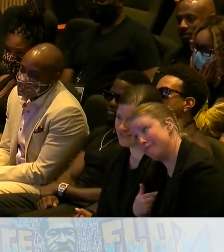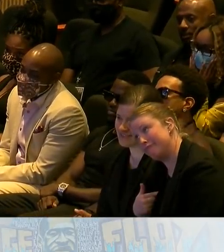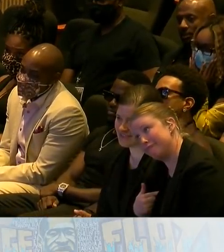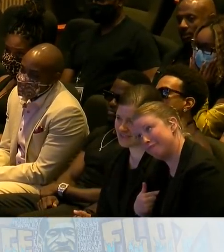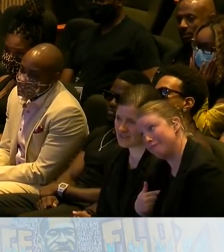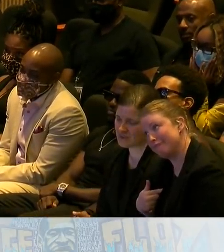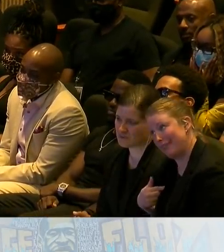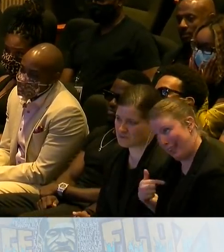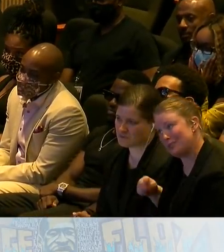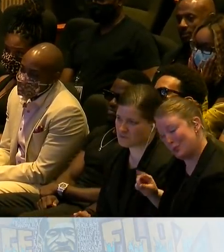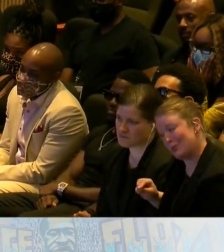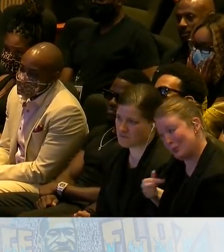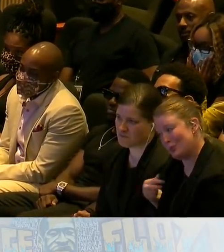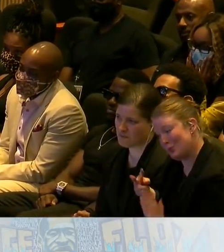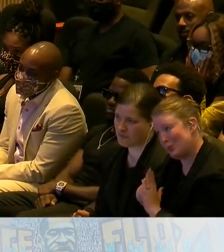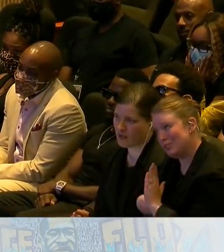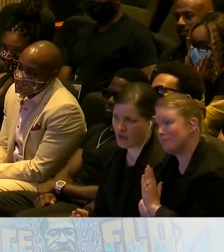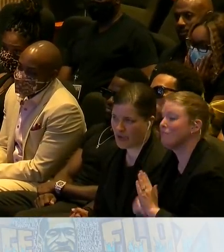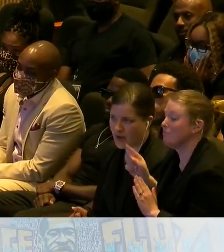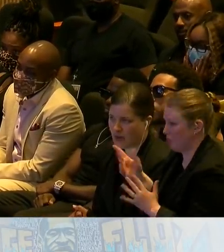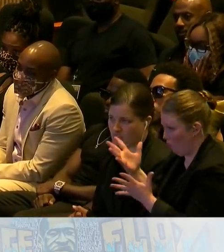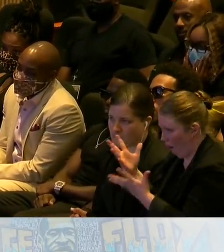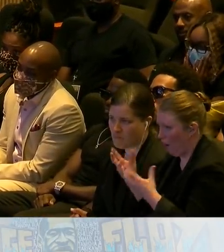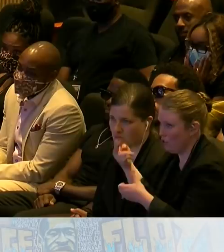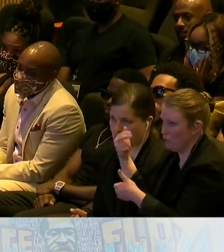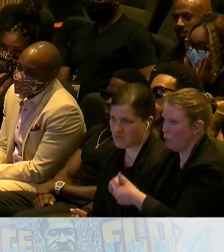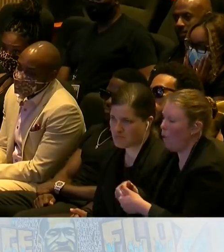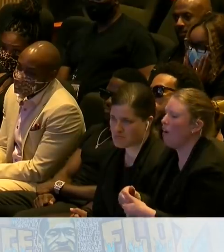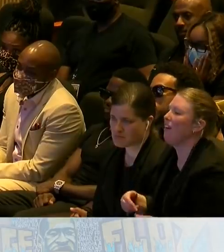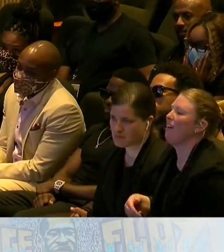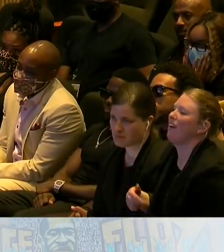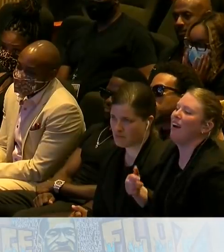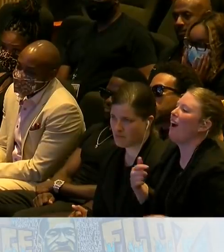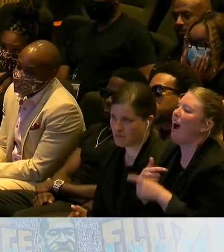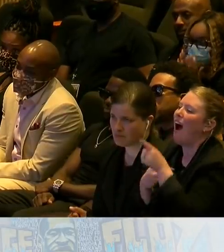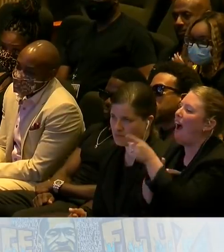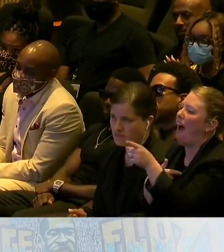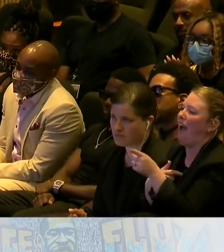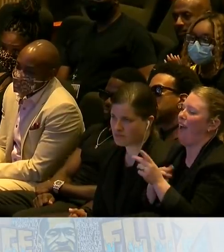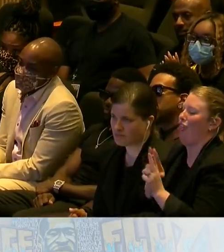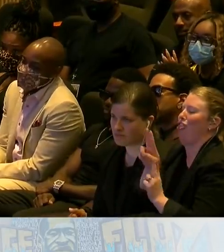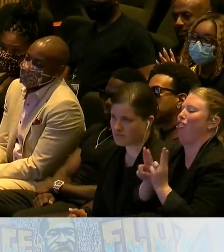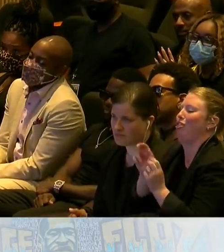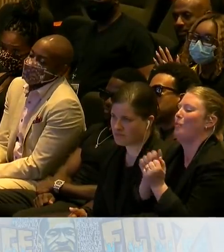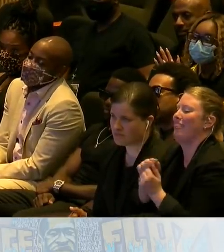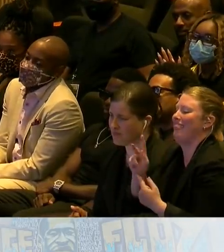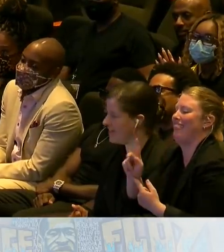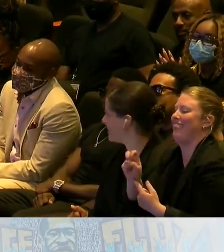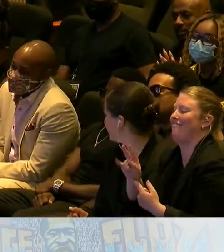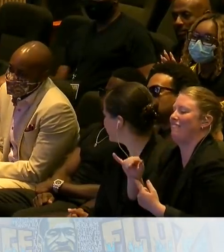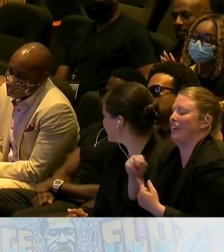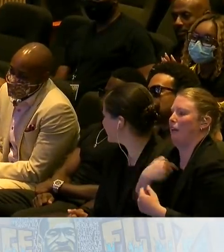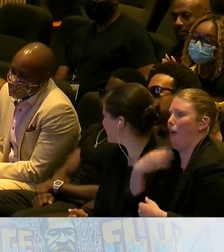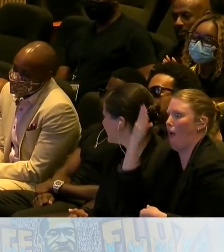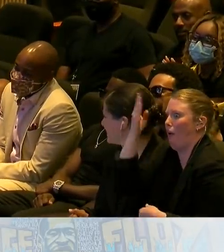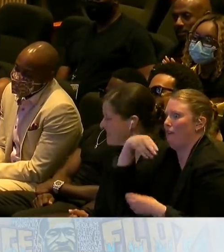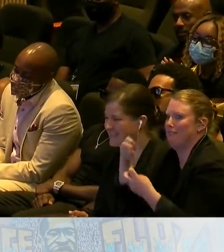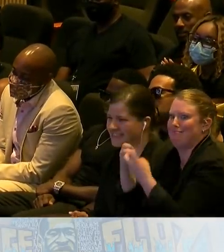COMMITTED. SHE THINKS I'M OLD AND I DON'T READ STUFF, BUT I DO. SHE'S BEEN COMMITTED AND SAYING THE RIGHT THING.